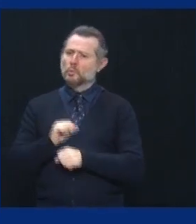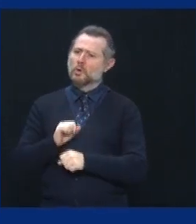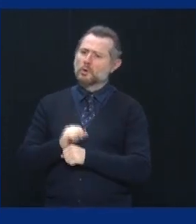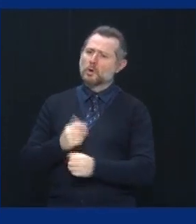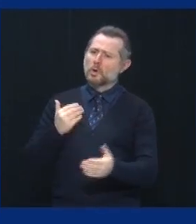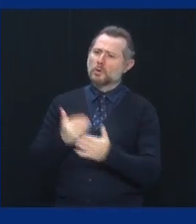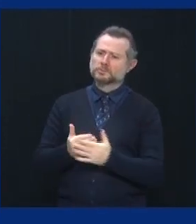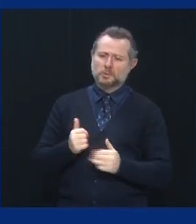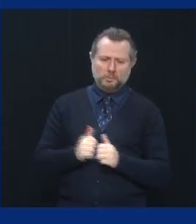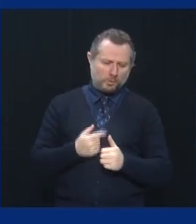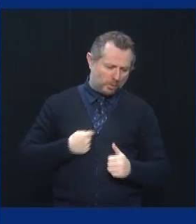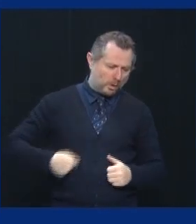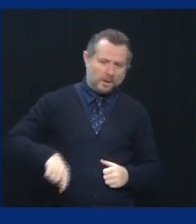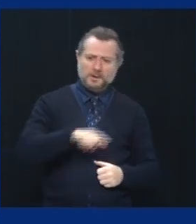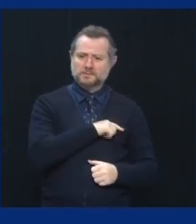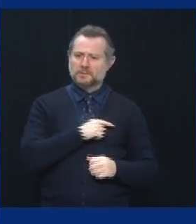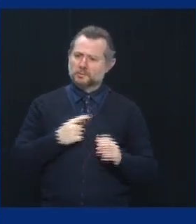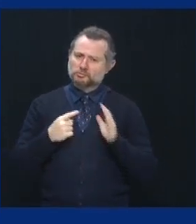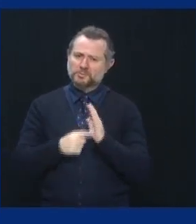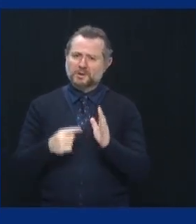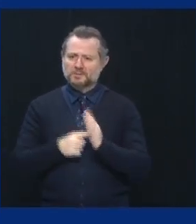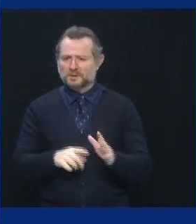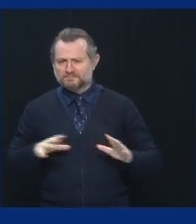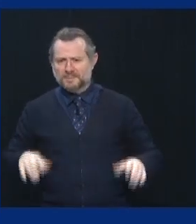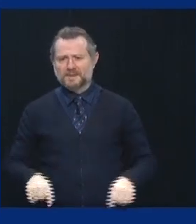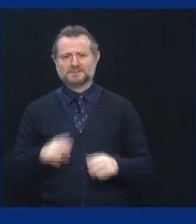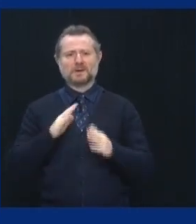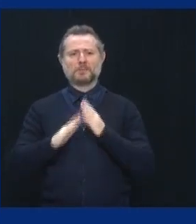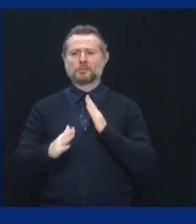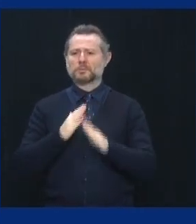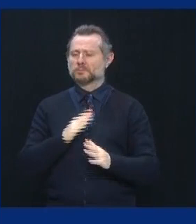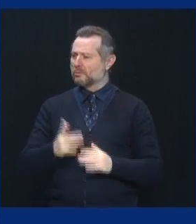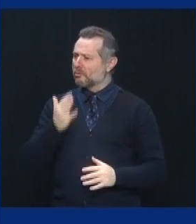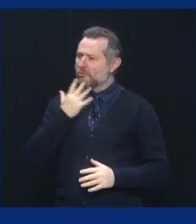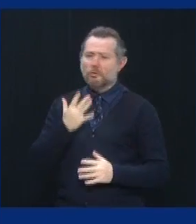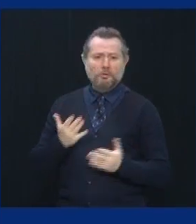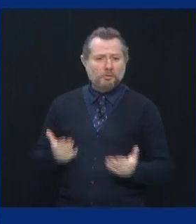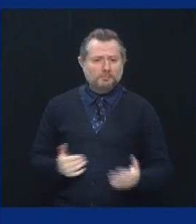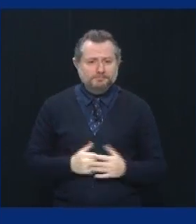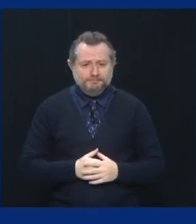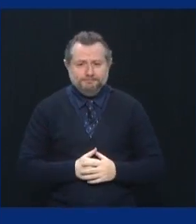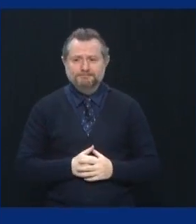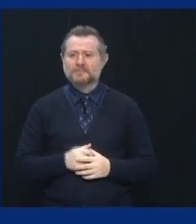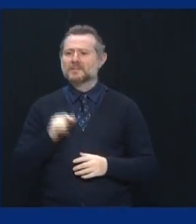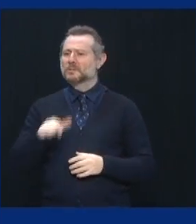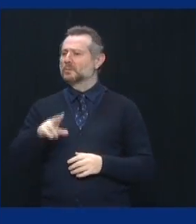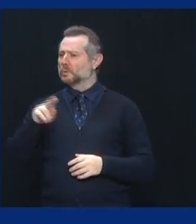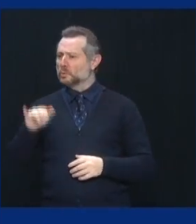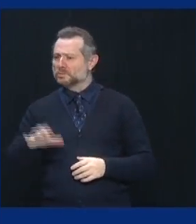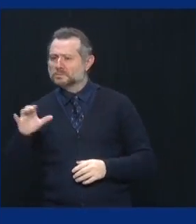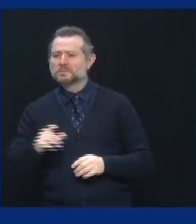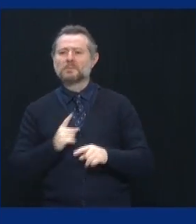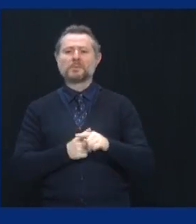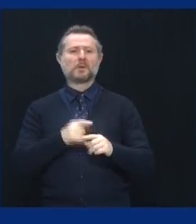ORDINARY CIRCUMSTANCES. THESE ARE EXTRAORDINARY CIRCUMSTANCES. AS CONGRESSWOMAN CLARK